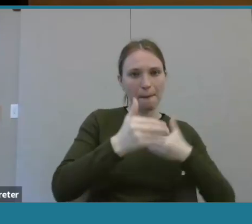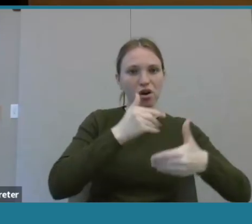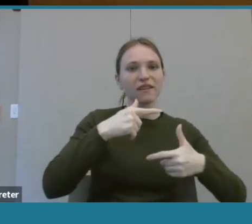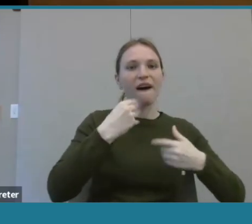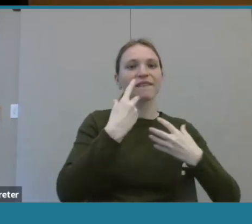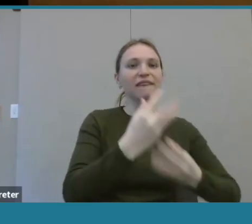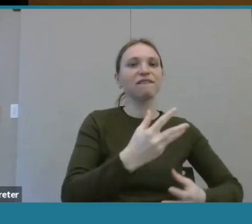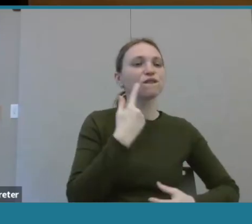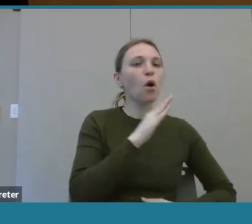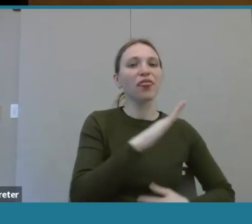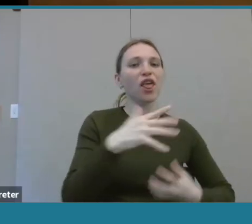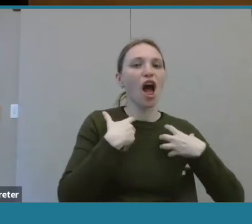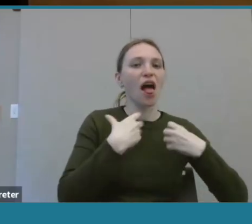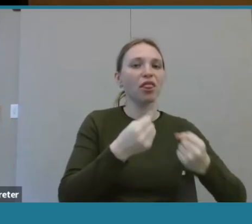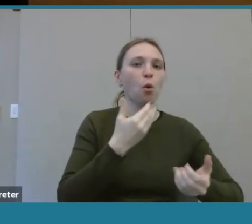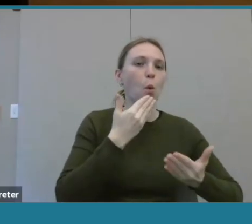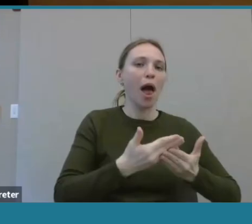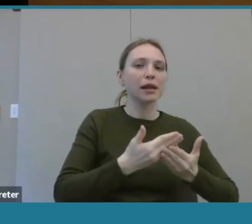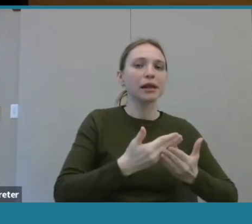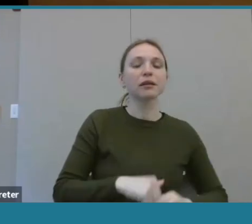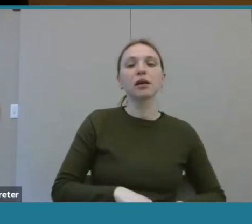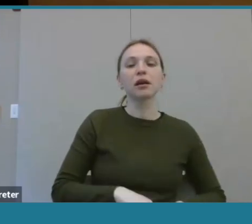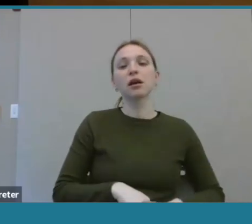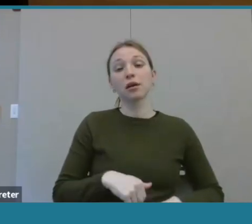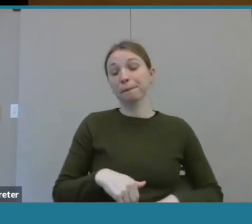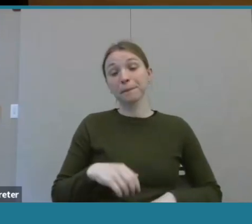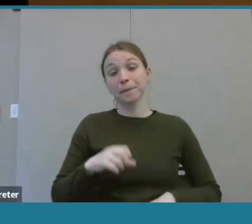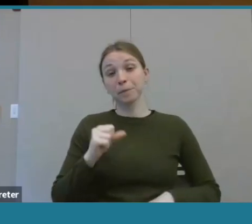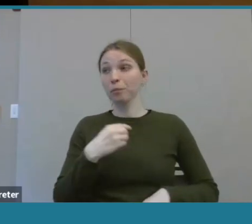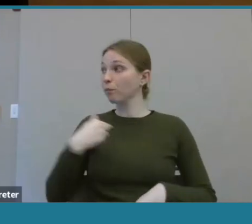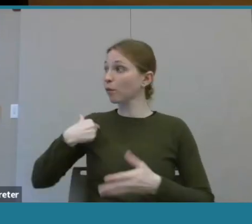after learning about gorillas, and this meant talking with even some of our staff